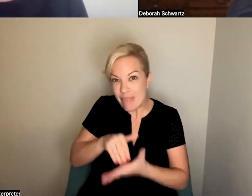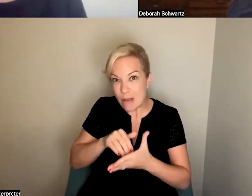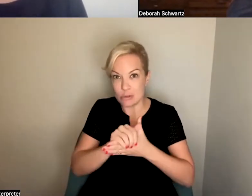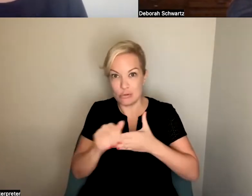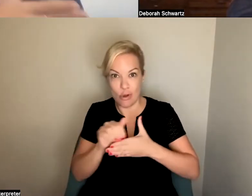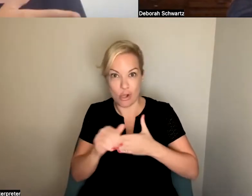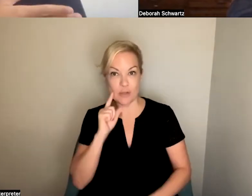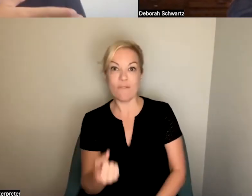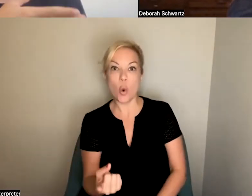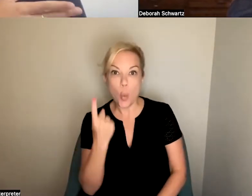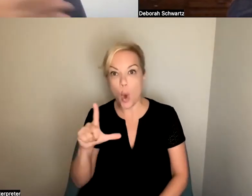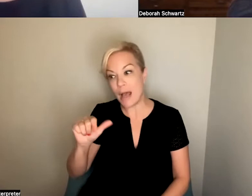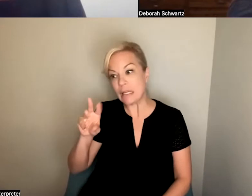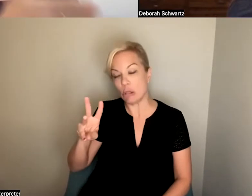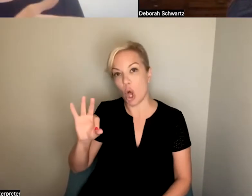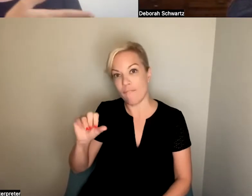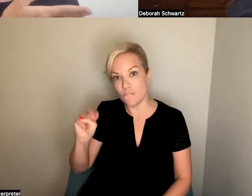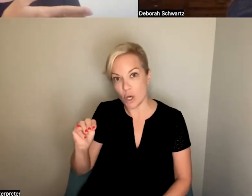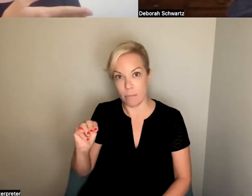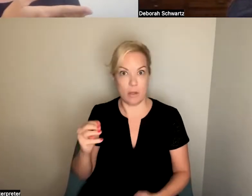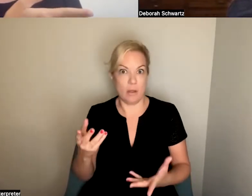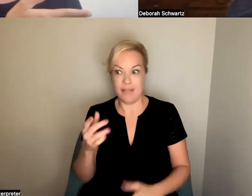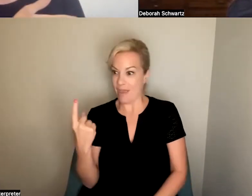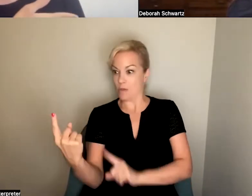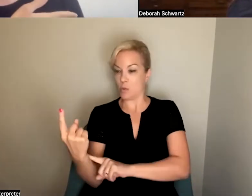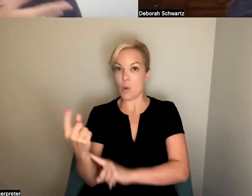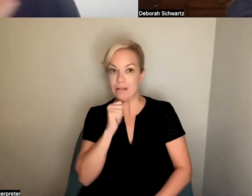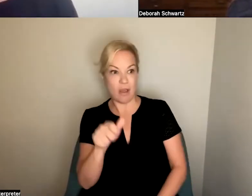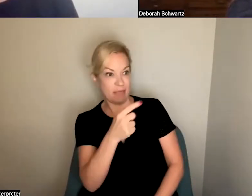doesn't include the other law firm they had first or the anti-union consultant they had before that,